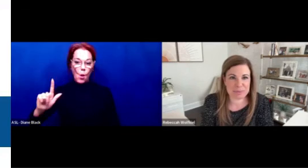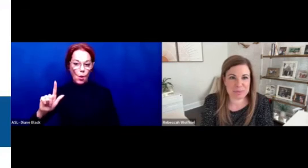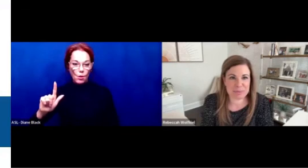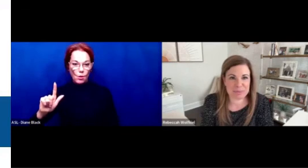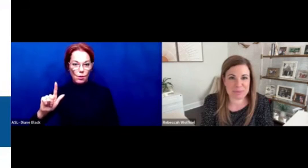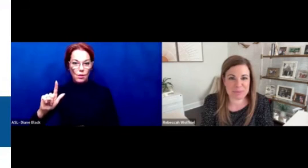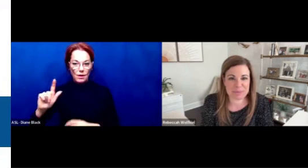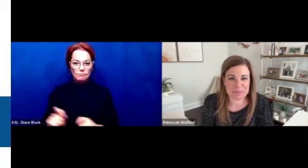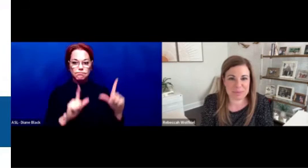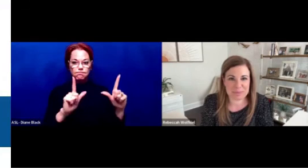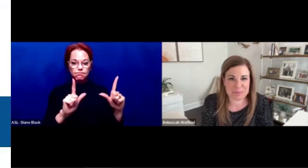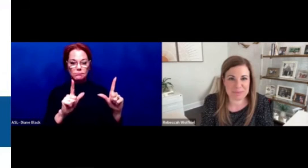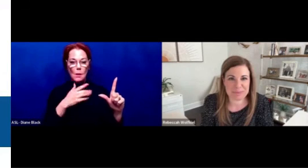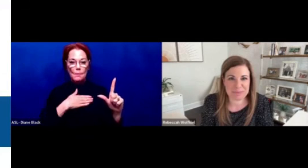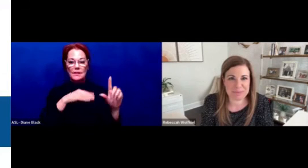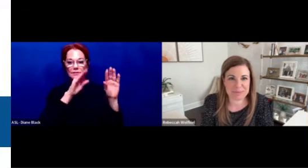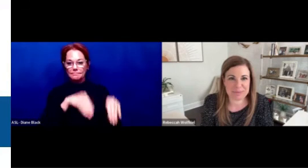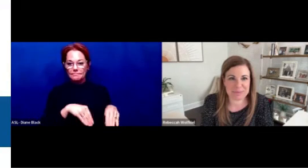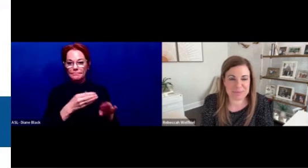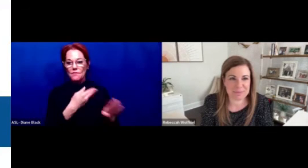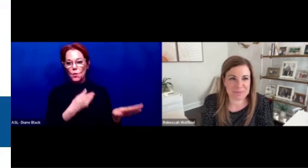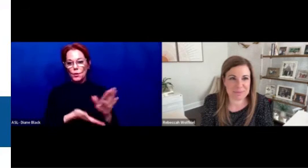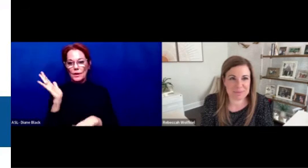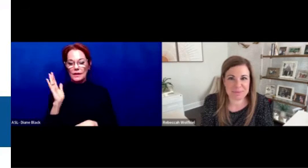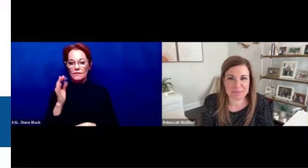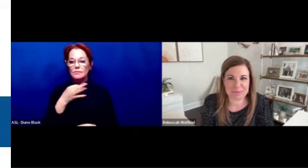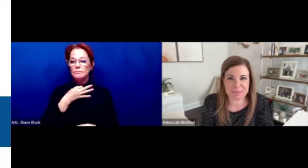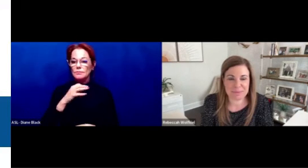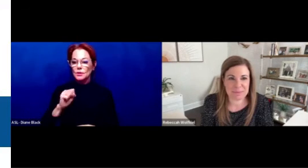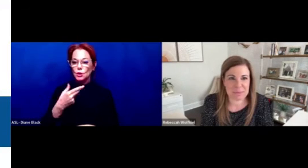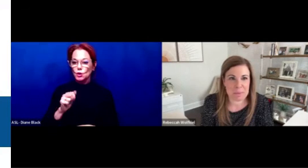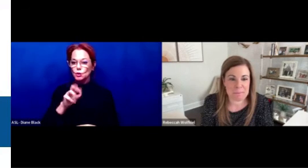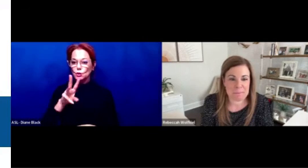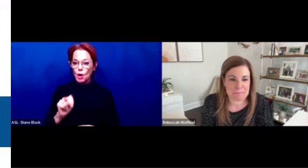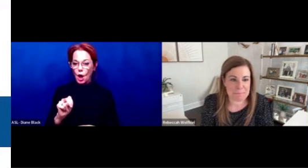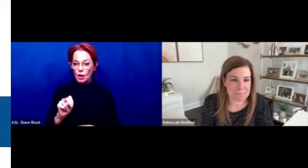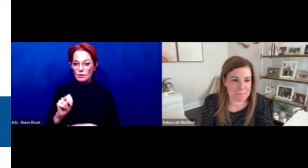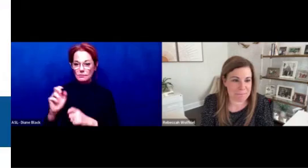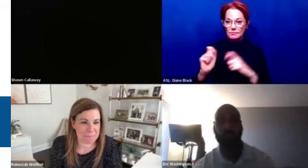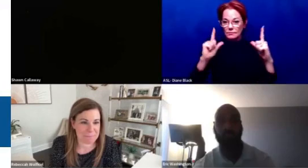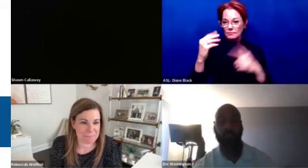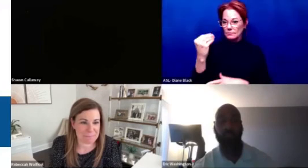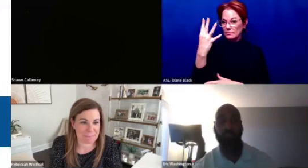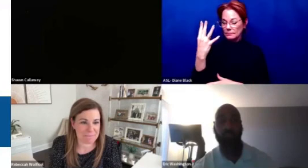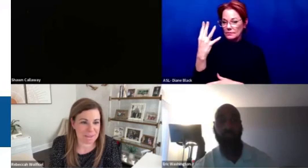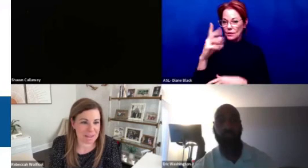so you can do it before you leave. Shawn, do you want to come on in and close us off? I